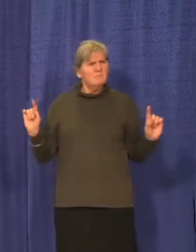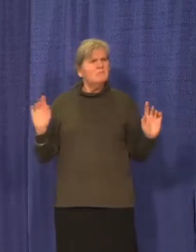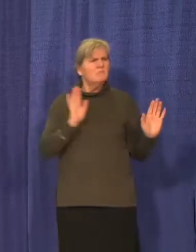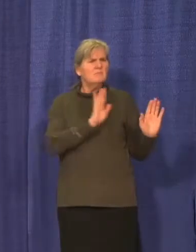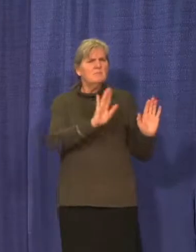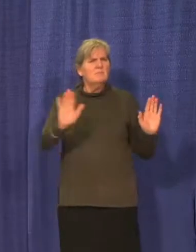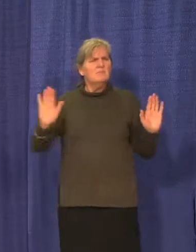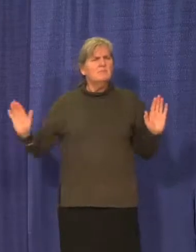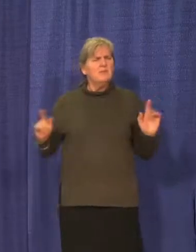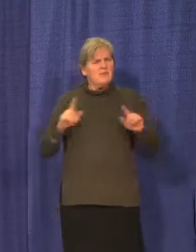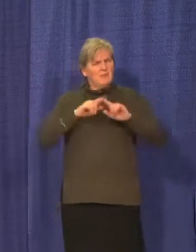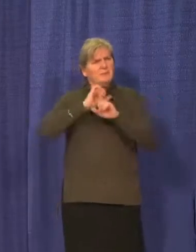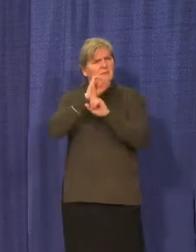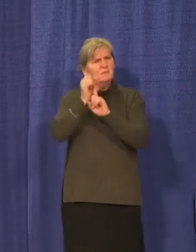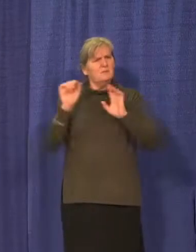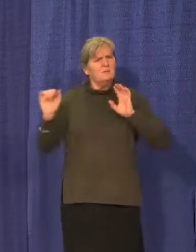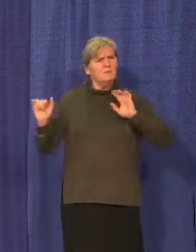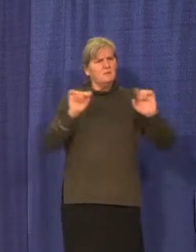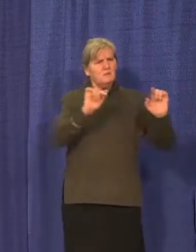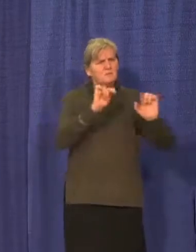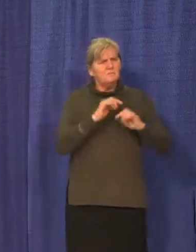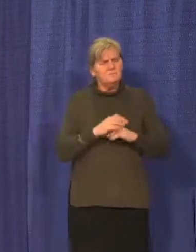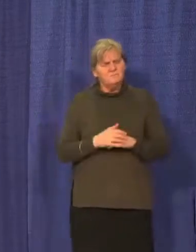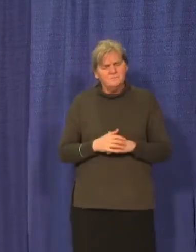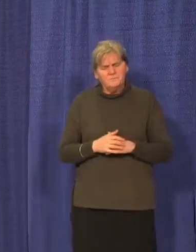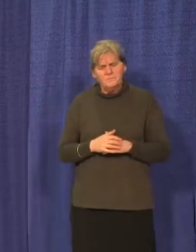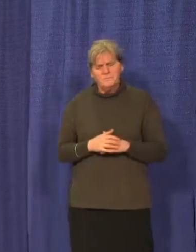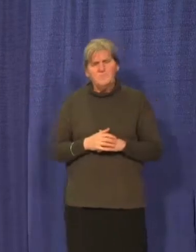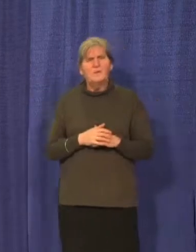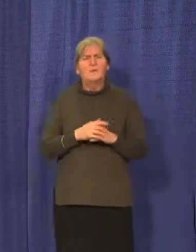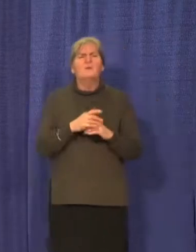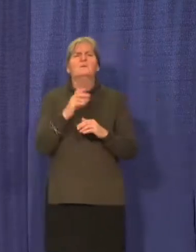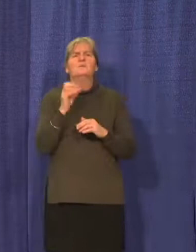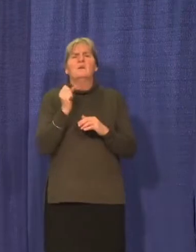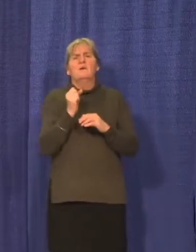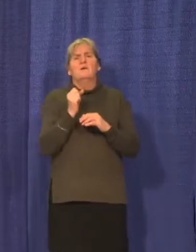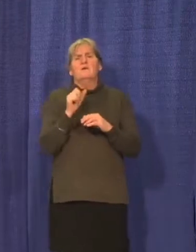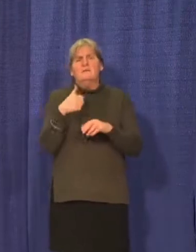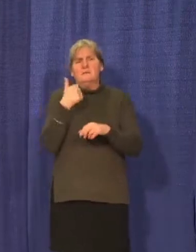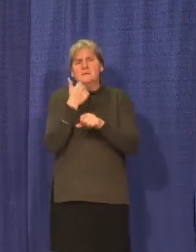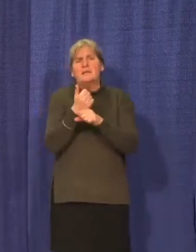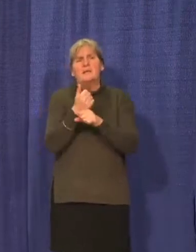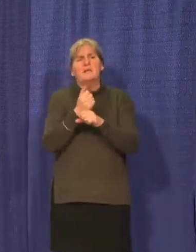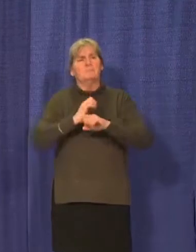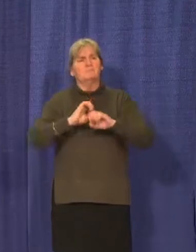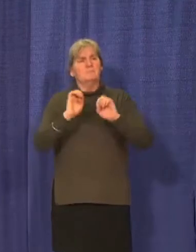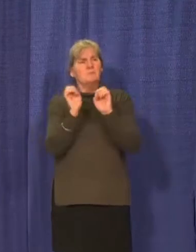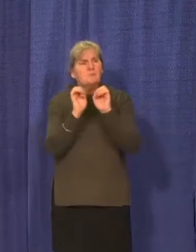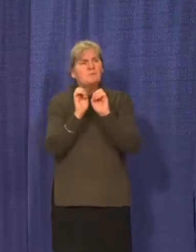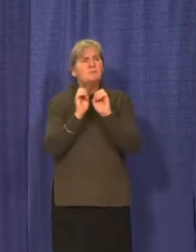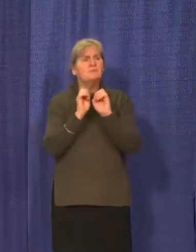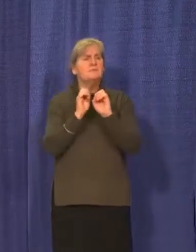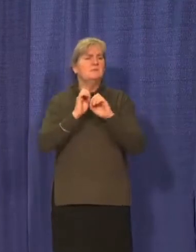weekly updates with all of the providers of emergency measures or health measures, what we see